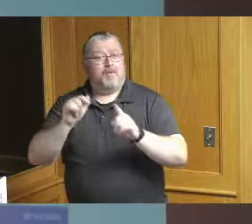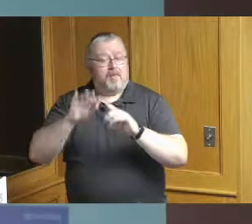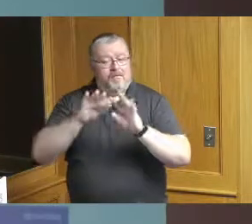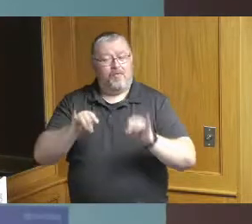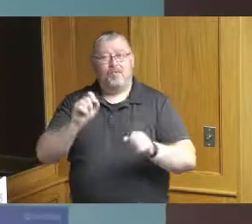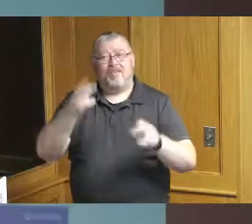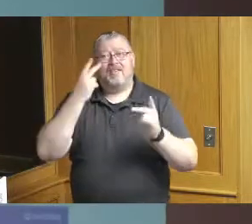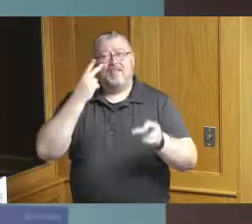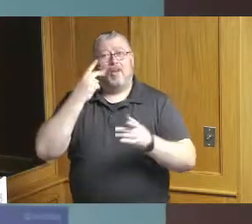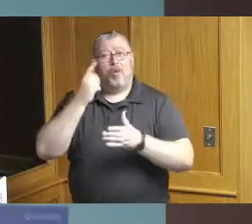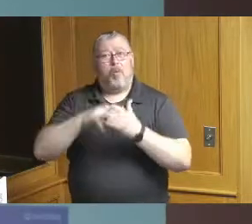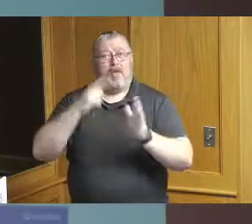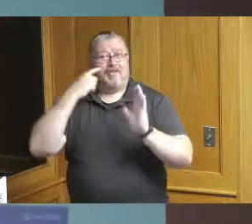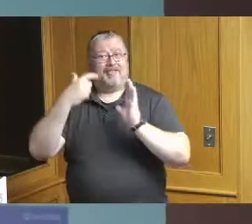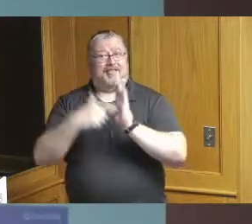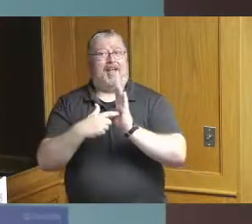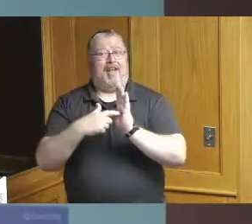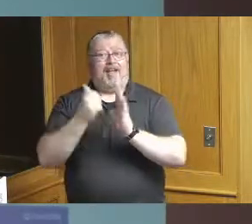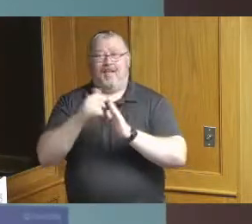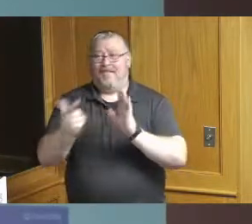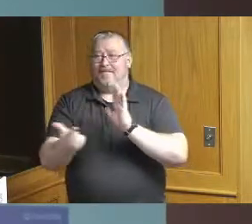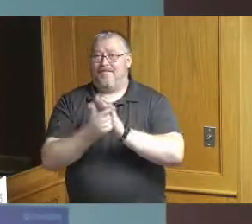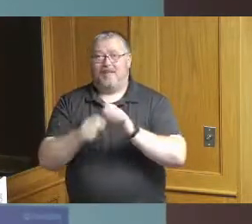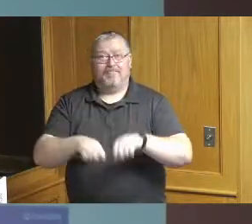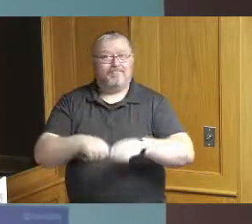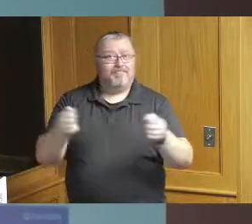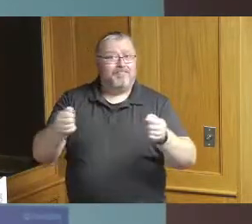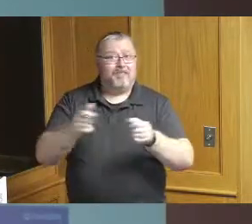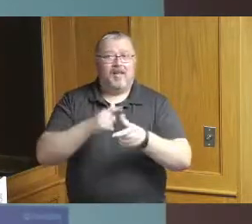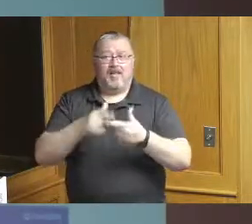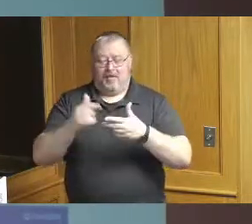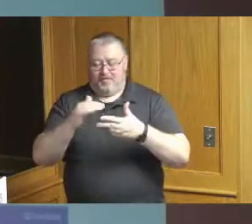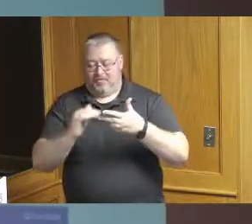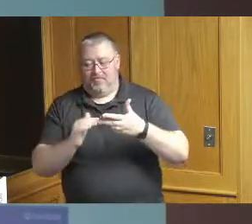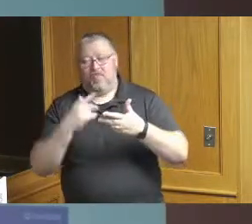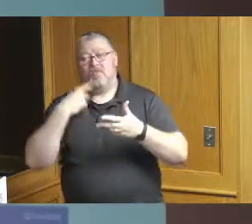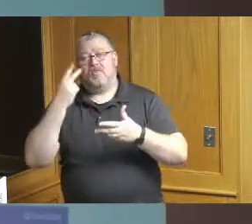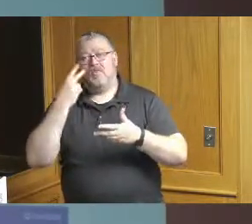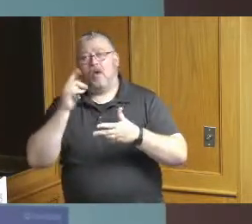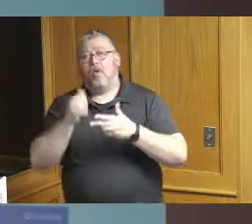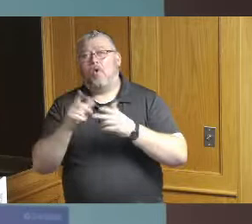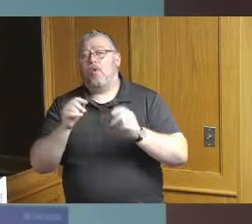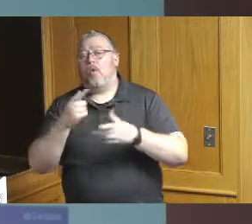they cited any violations and if it's a permit what kind of approval is going through between